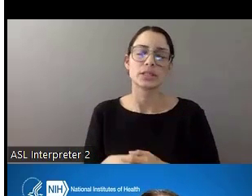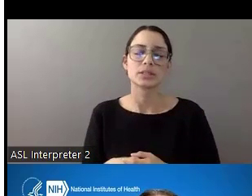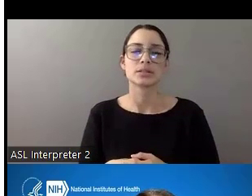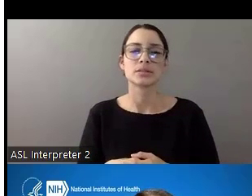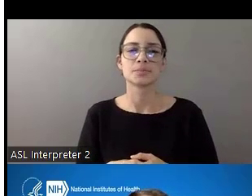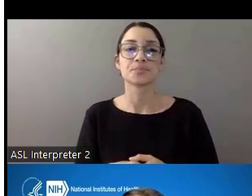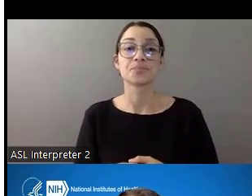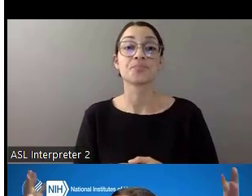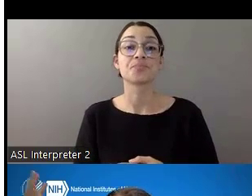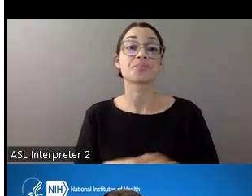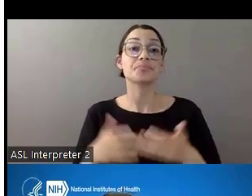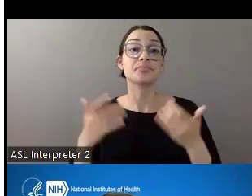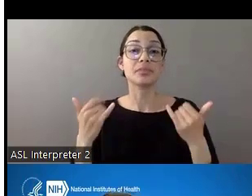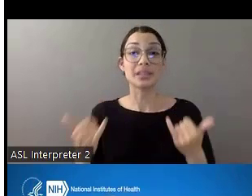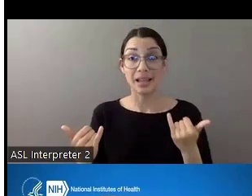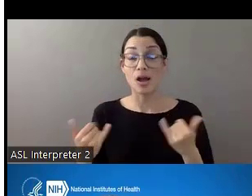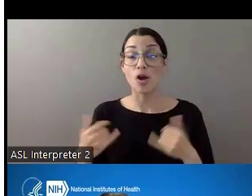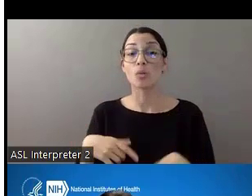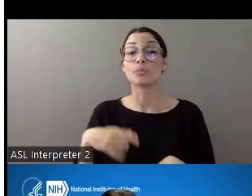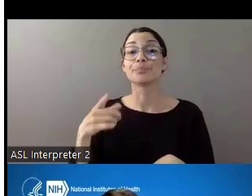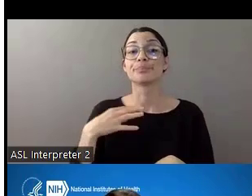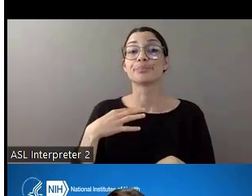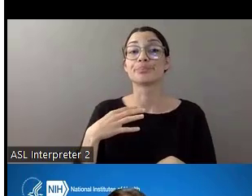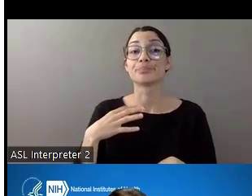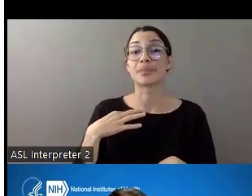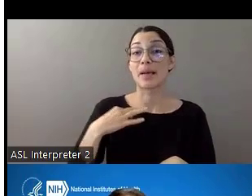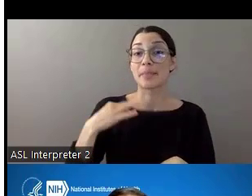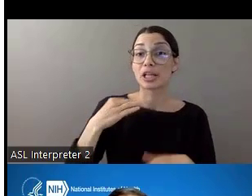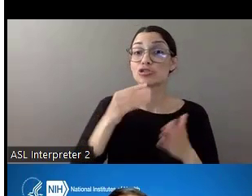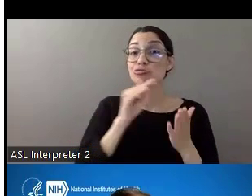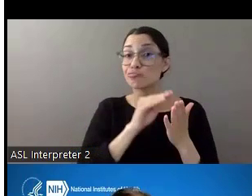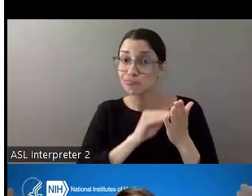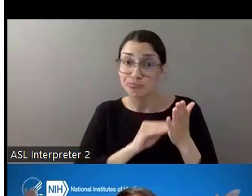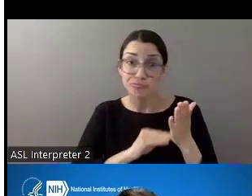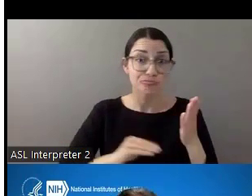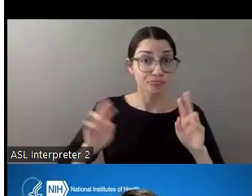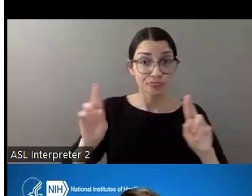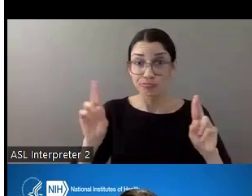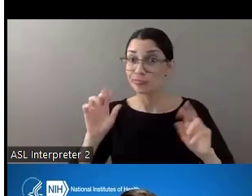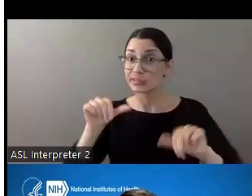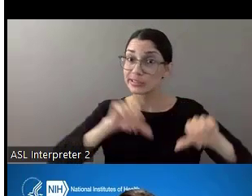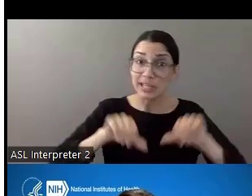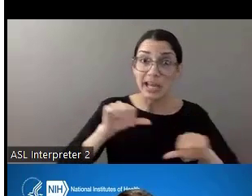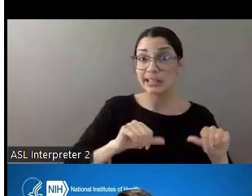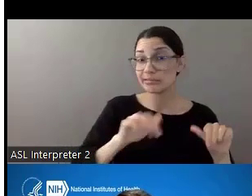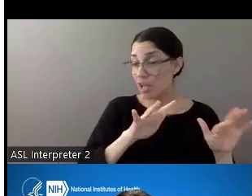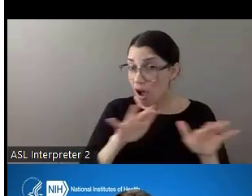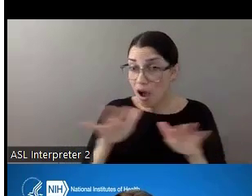Now you've got all your application together, the science and all the other pieces, and now you think "Okay.